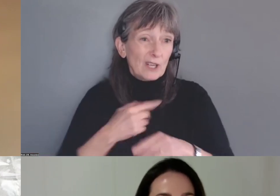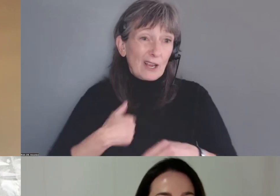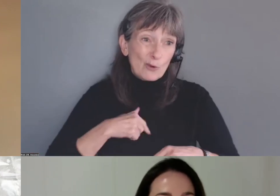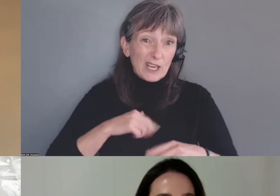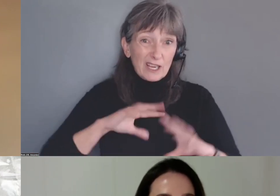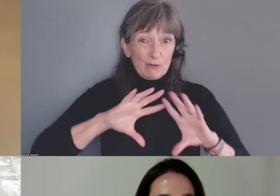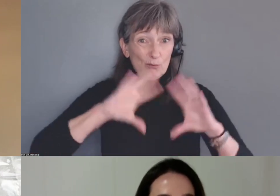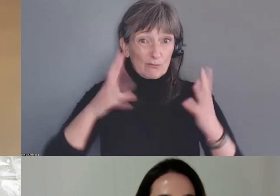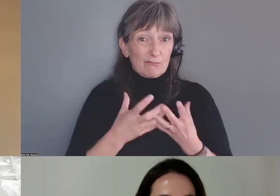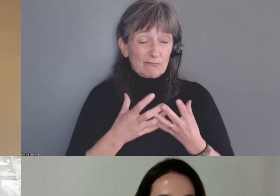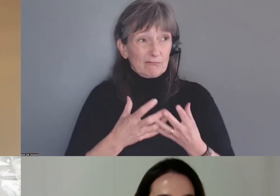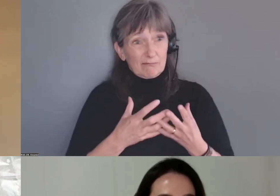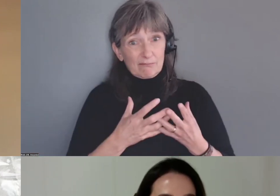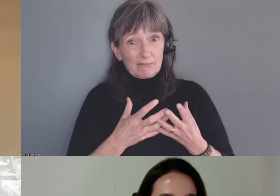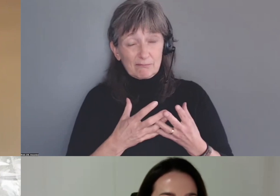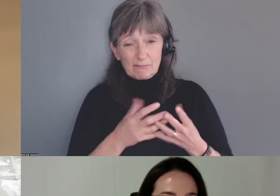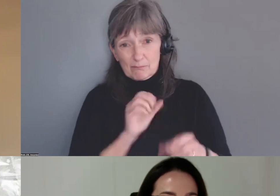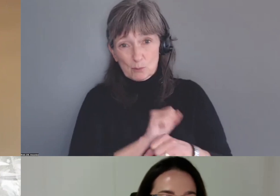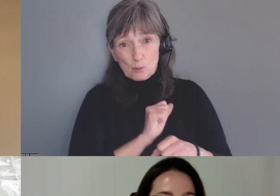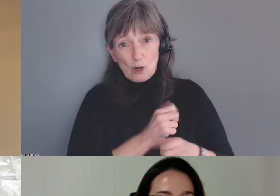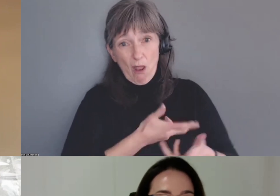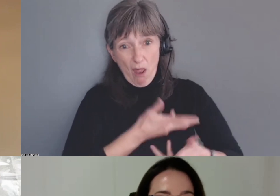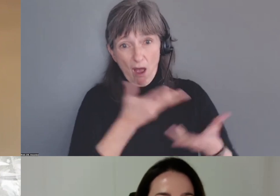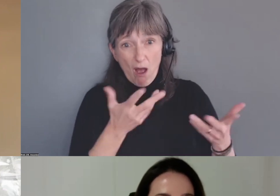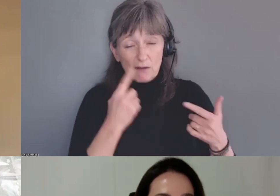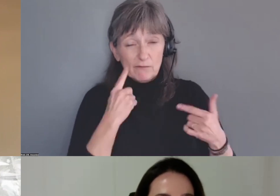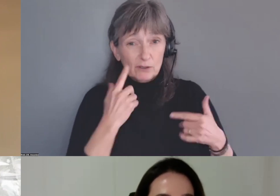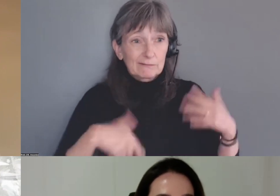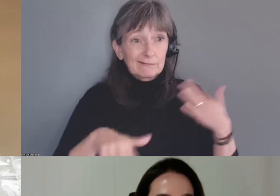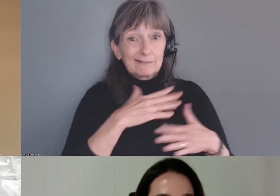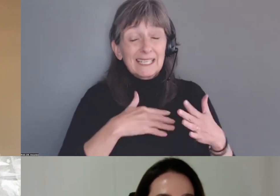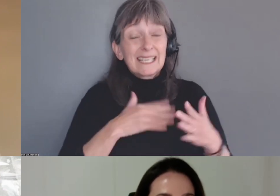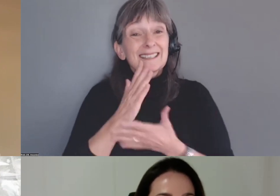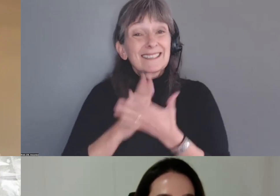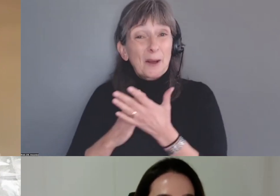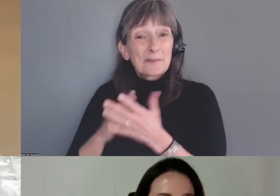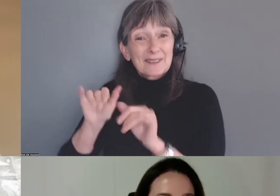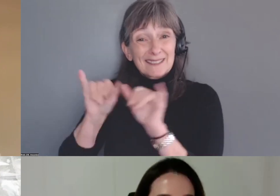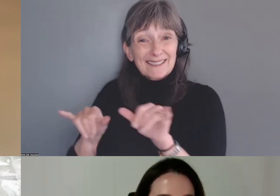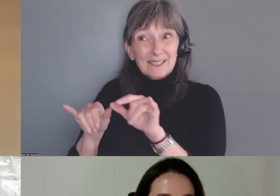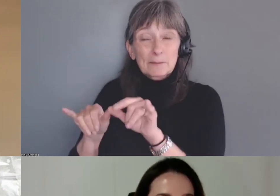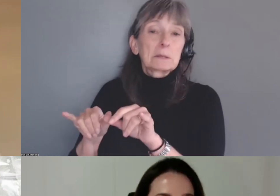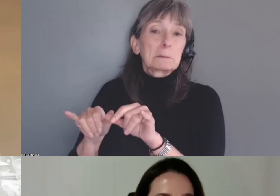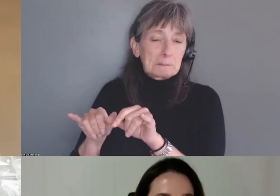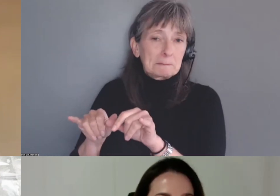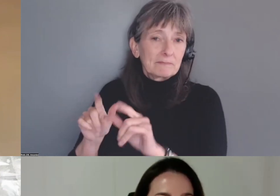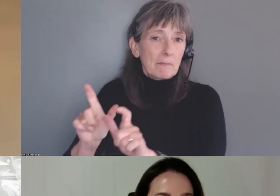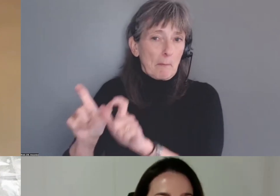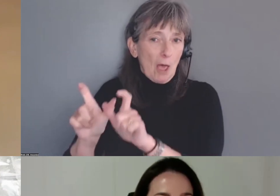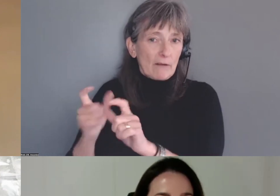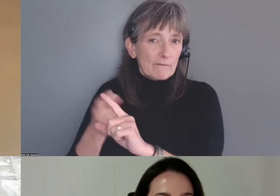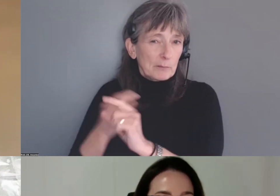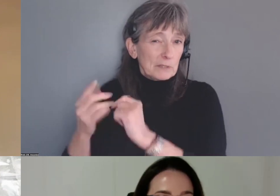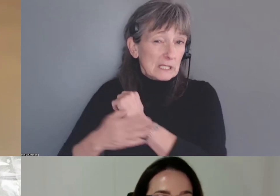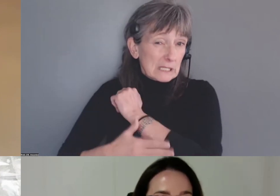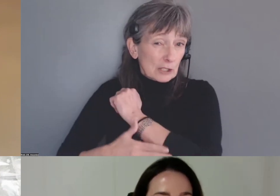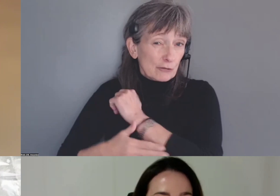are restricted also by country, although I think it's opening up more and more. I think Claude just